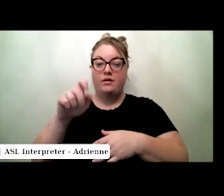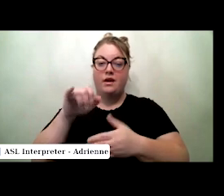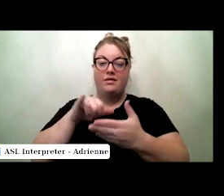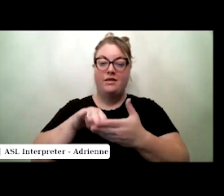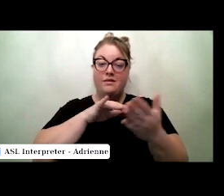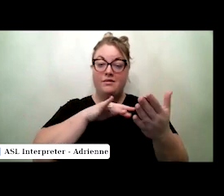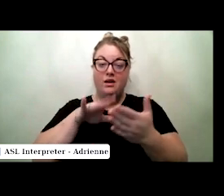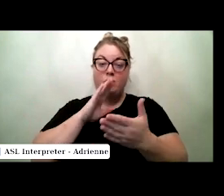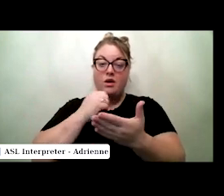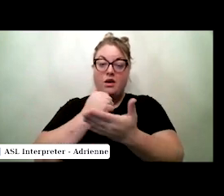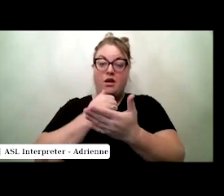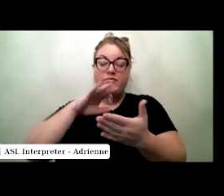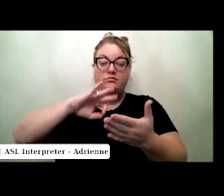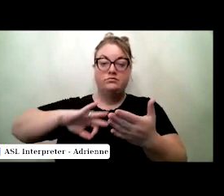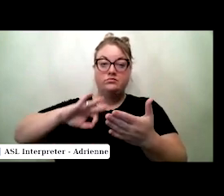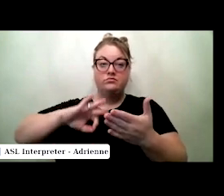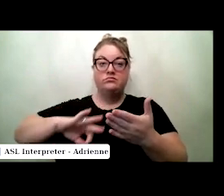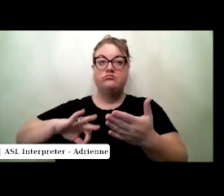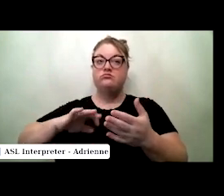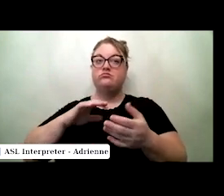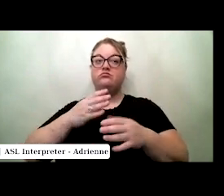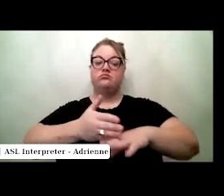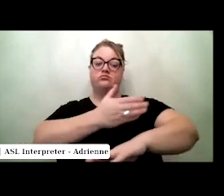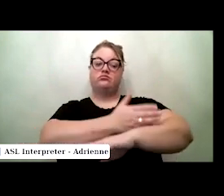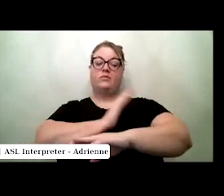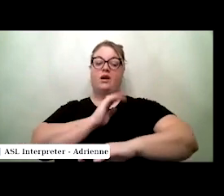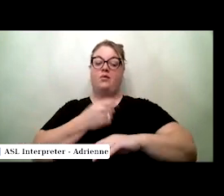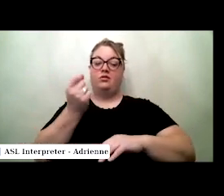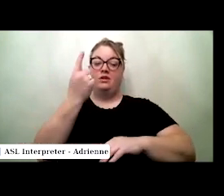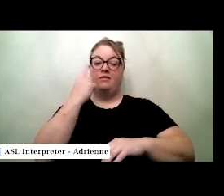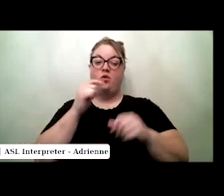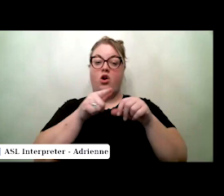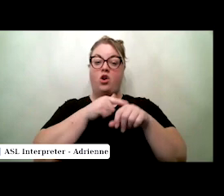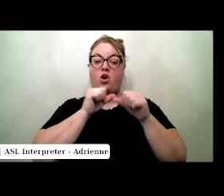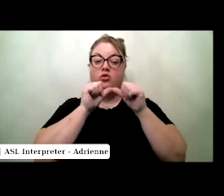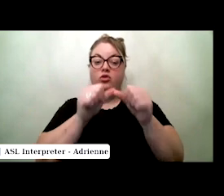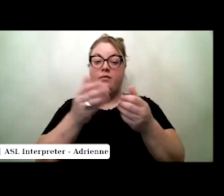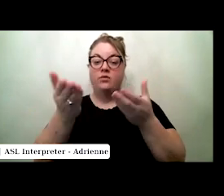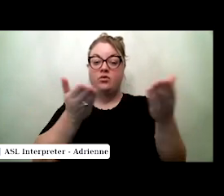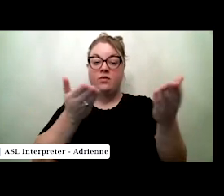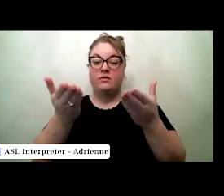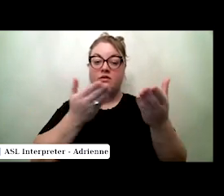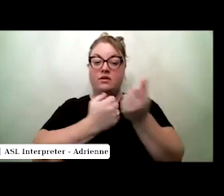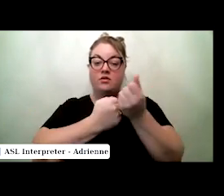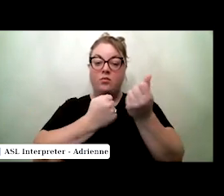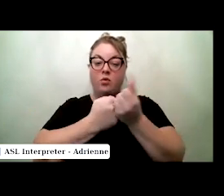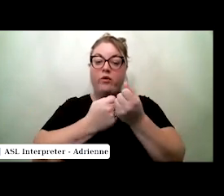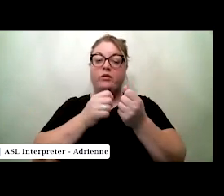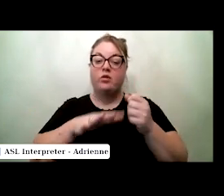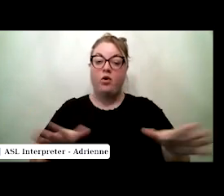Expand our understanding of the long term services and support system. Overall, and it could help.